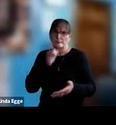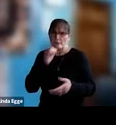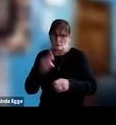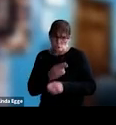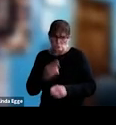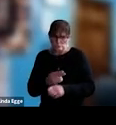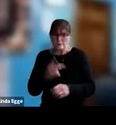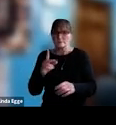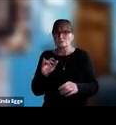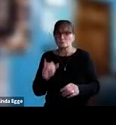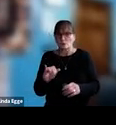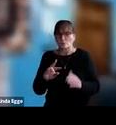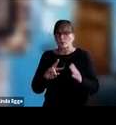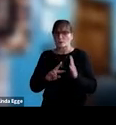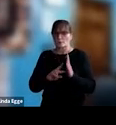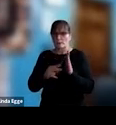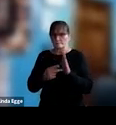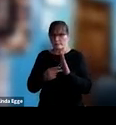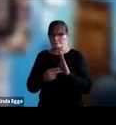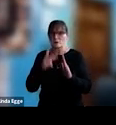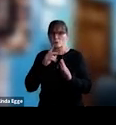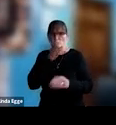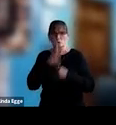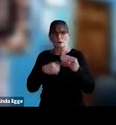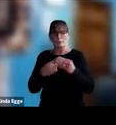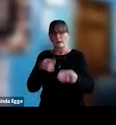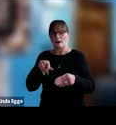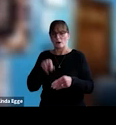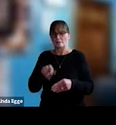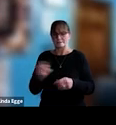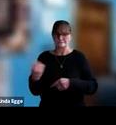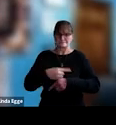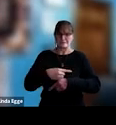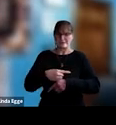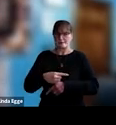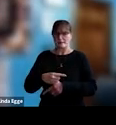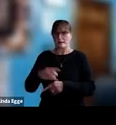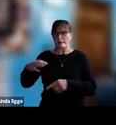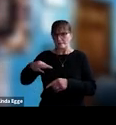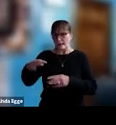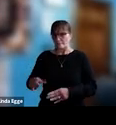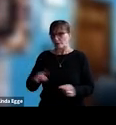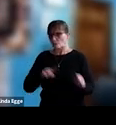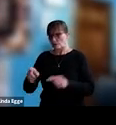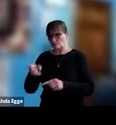So what you can talk about is on this day that the person that went to the emergency room